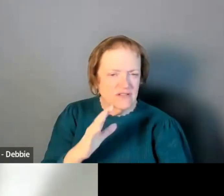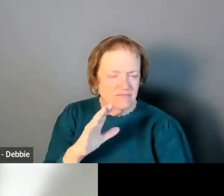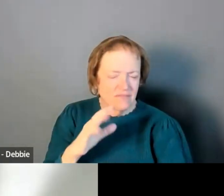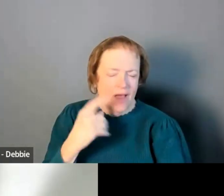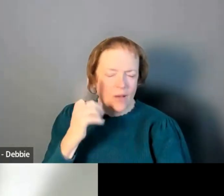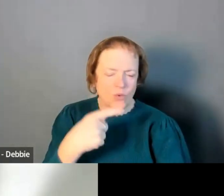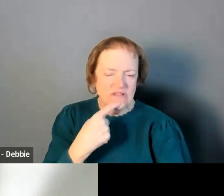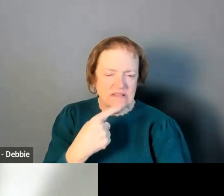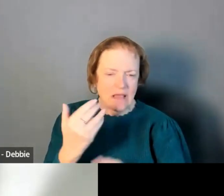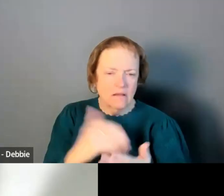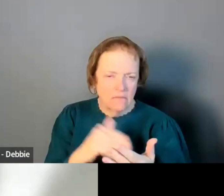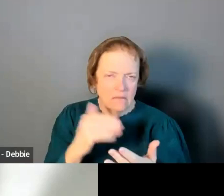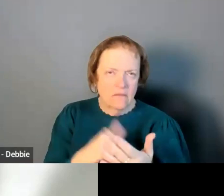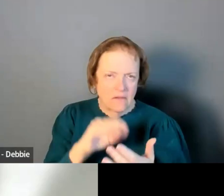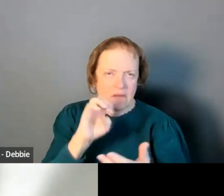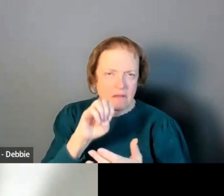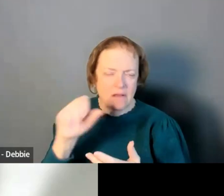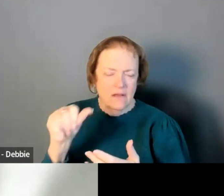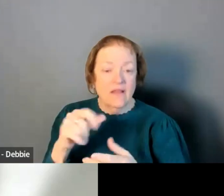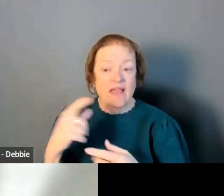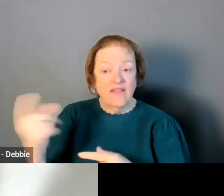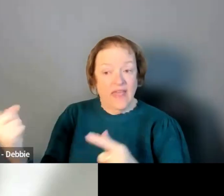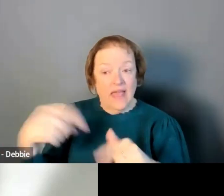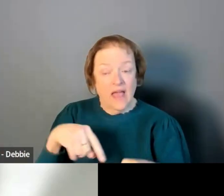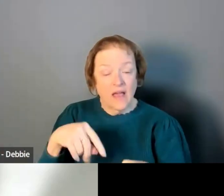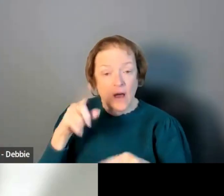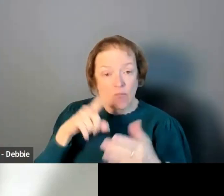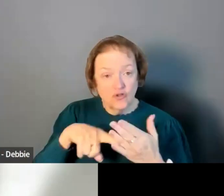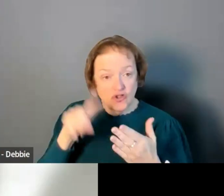see if they if they can come out and look at it and see and send it in.